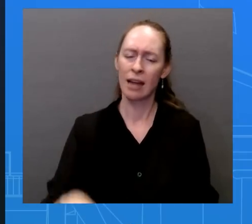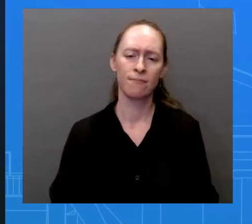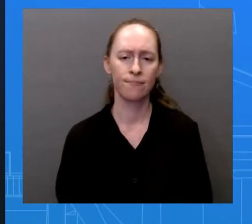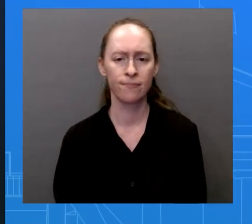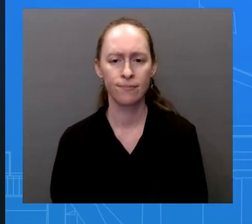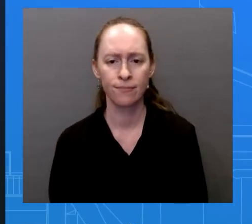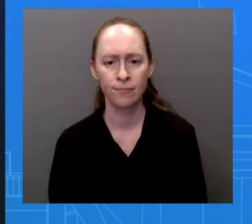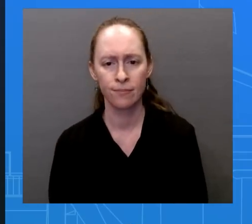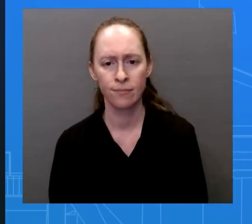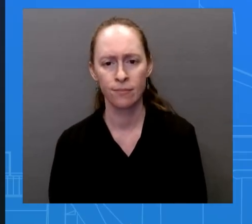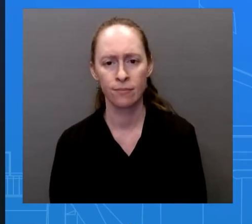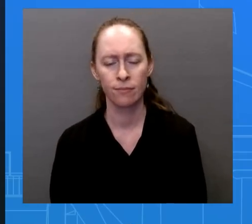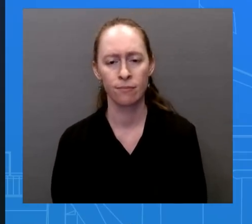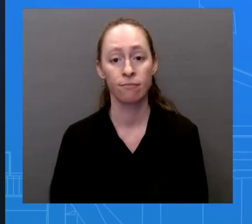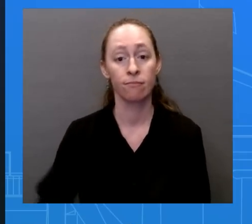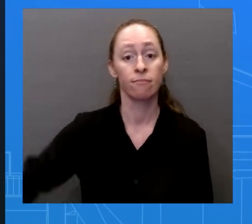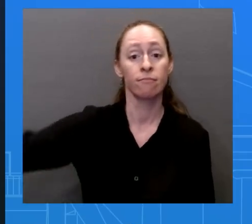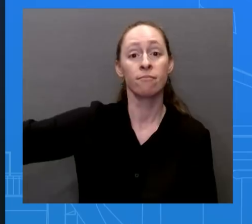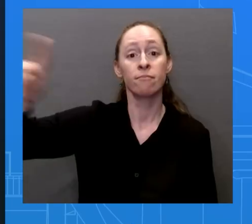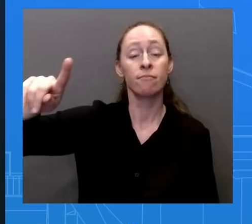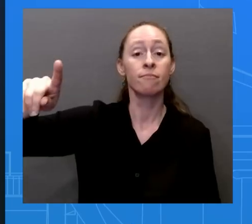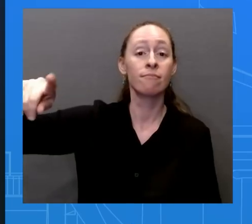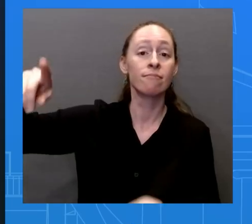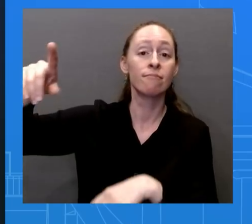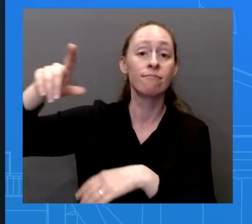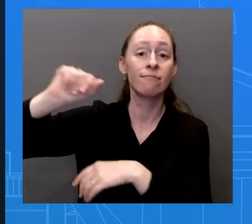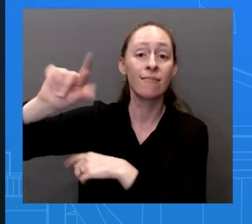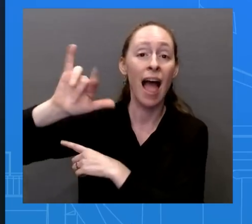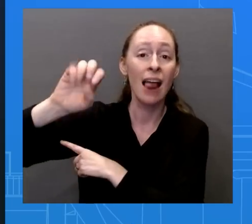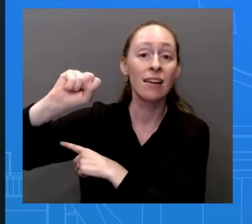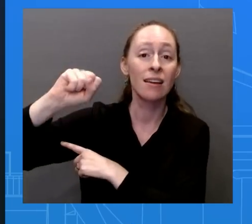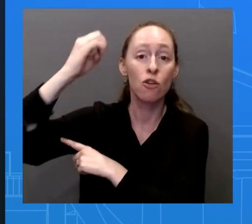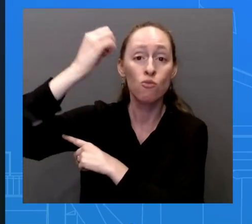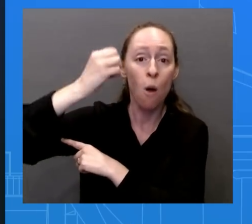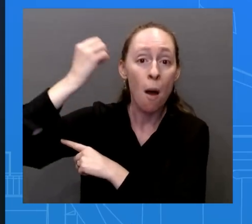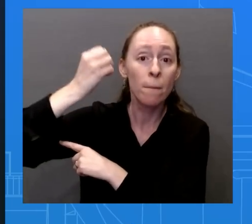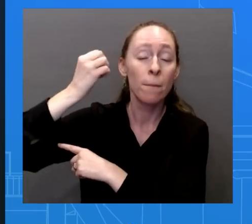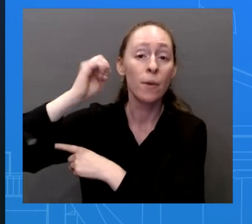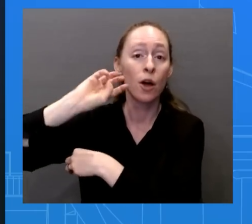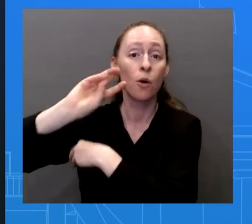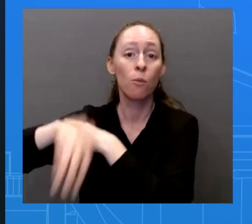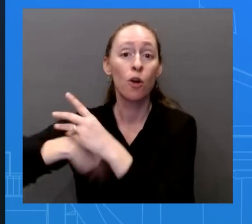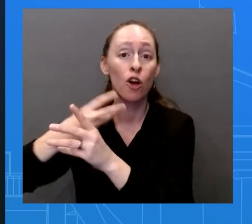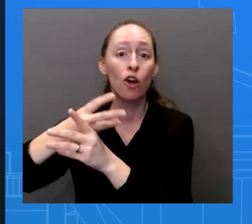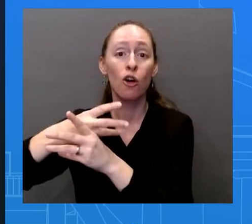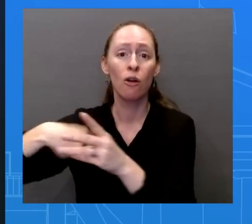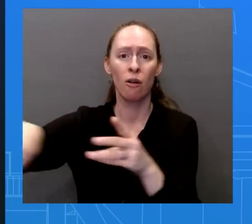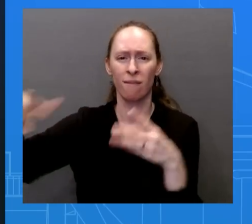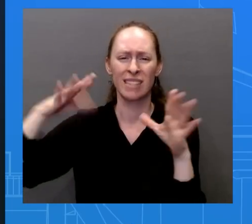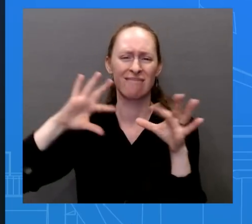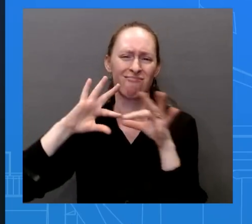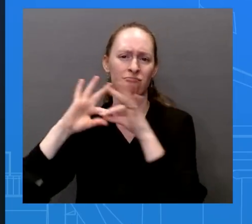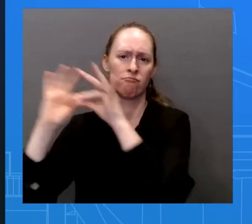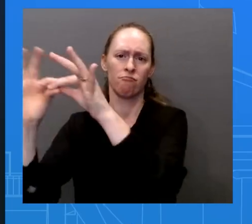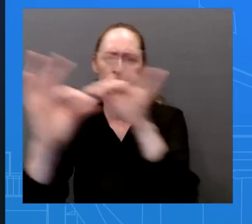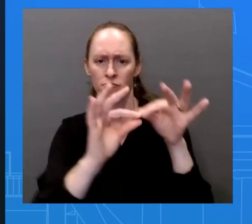You know, when -- one thing I would say is: When we started this process, Putin had thought that he would --